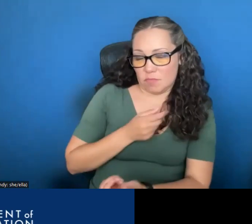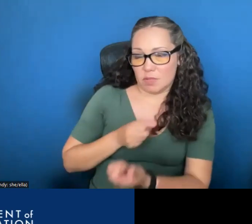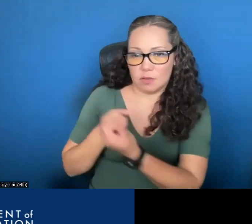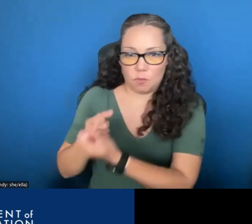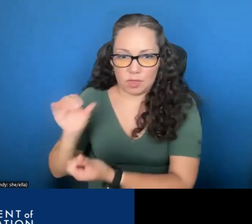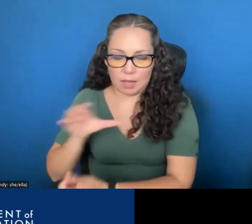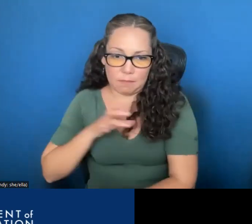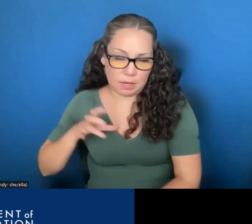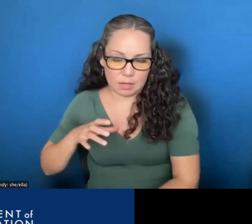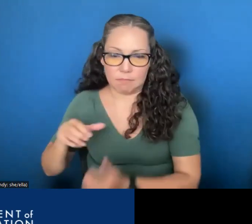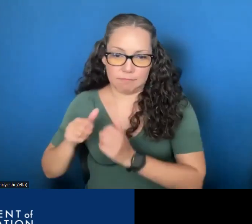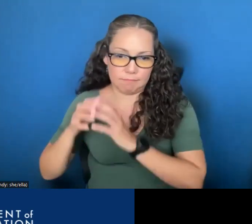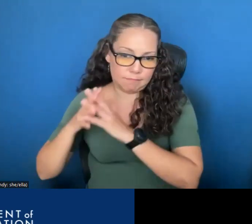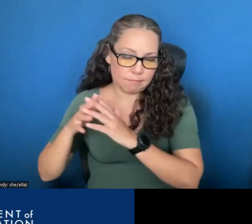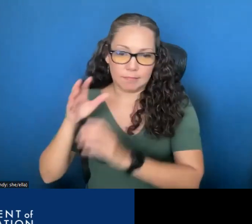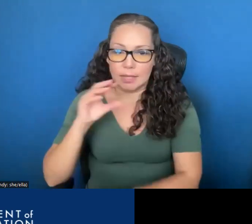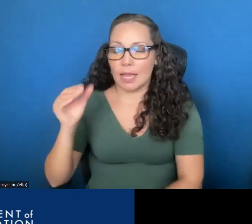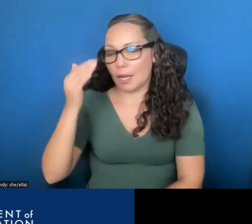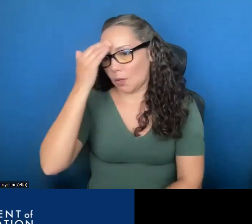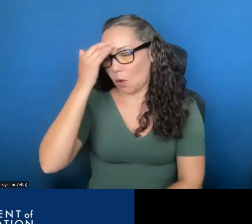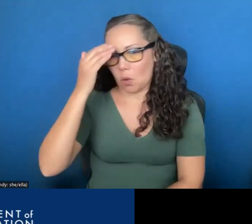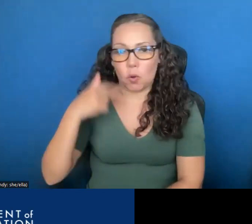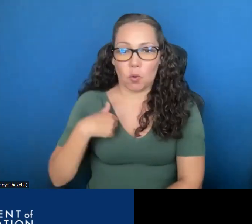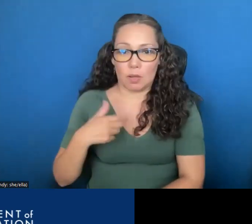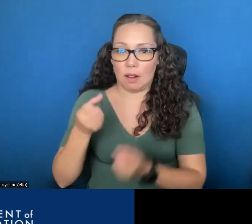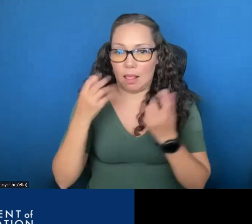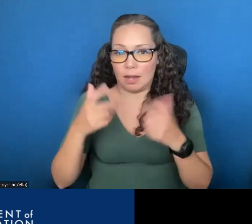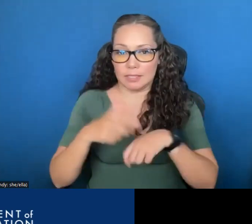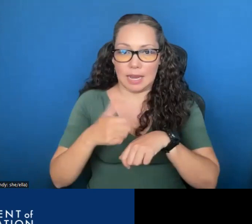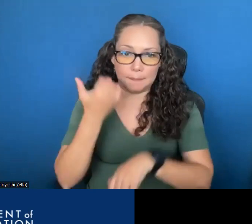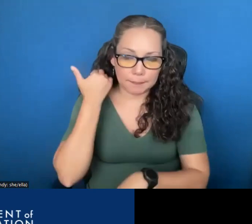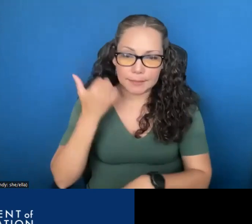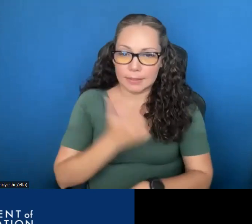before I wrap it up I know I'm taking a lot of time my apologies um there's a conference